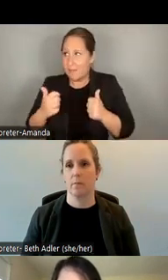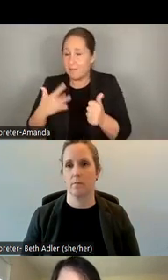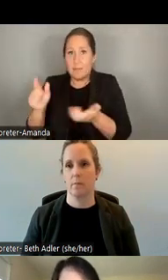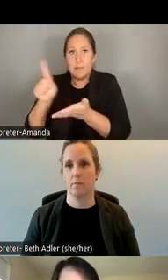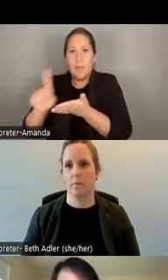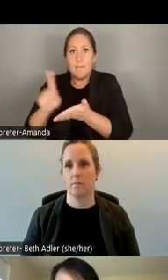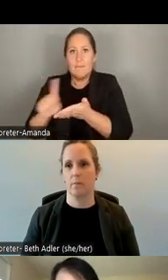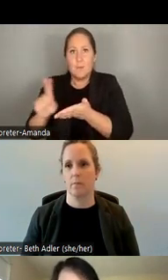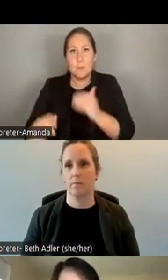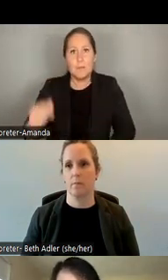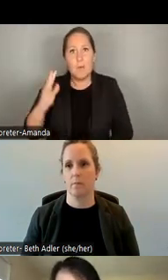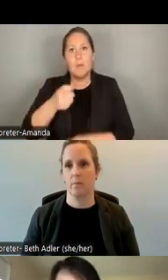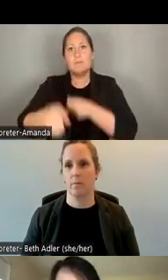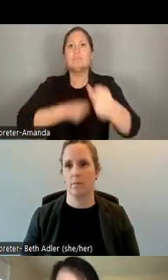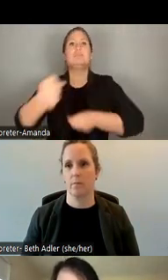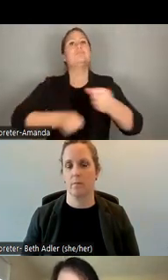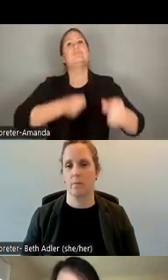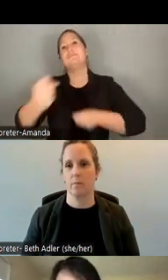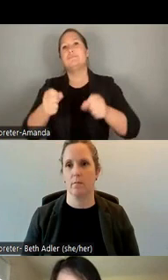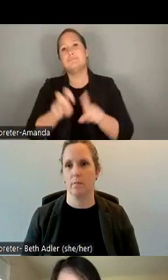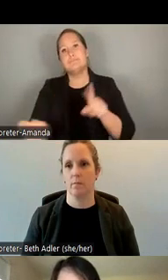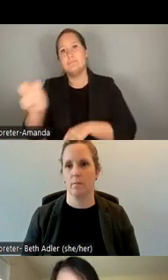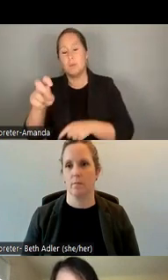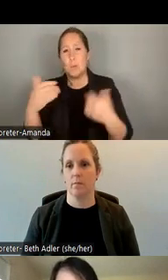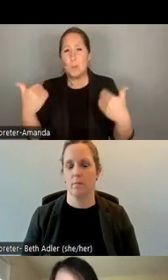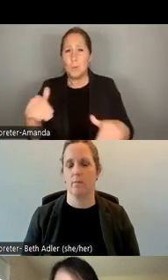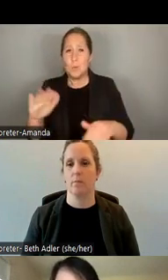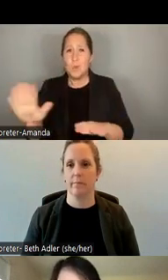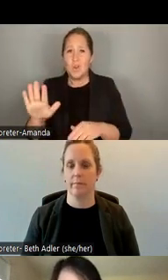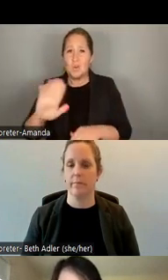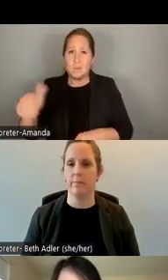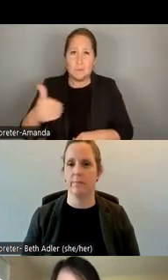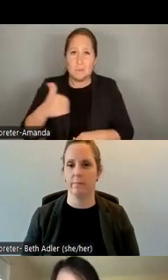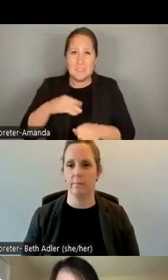and yet somehow still has this beautiful positive spirit about her it was so motivated and engaged